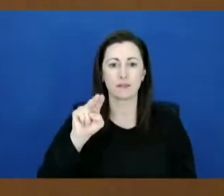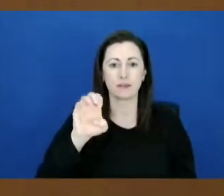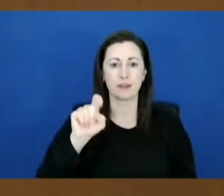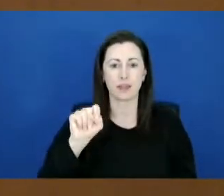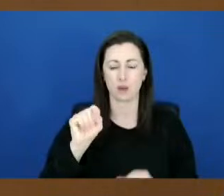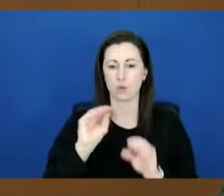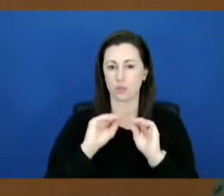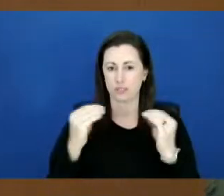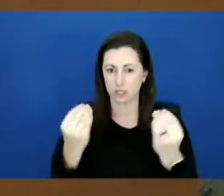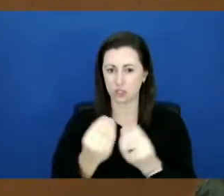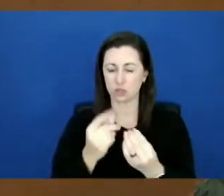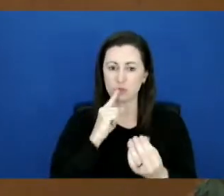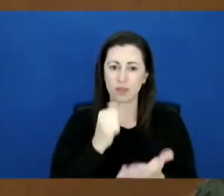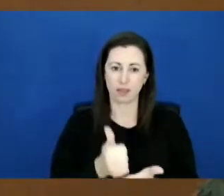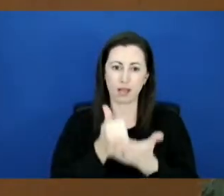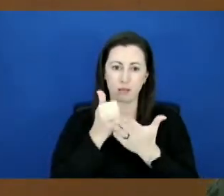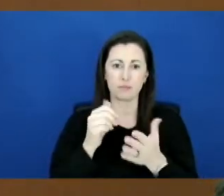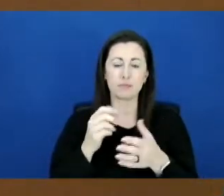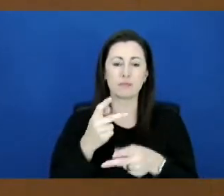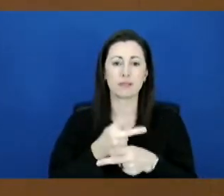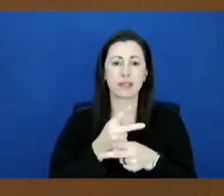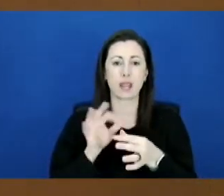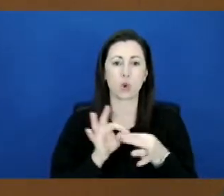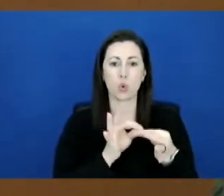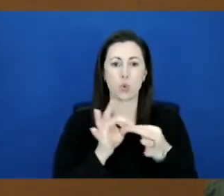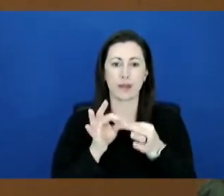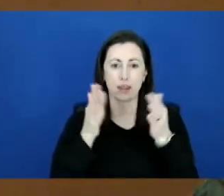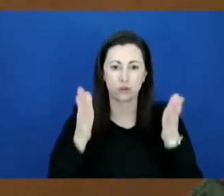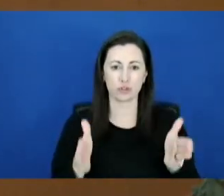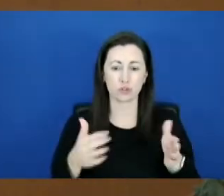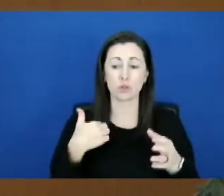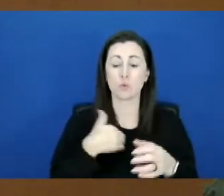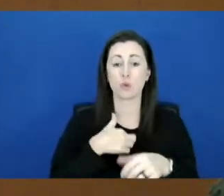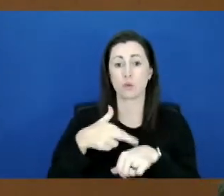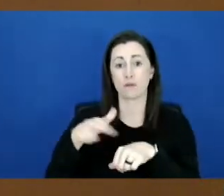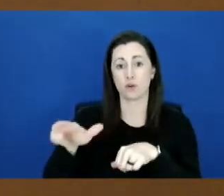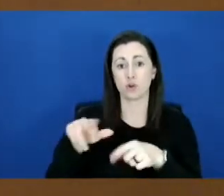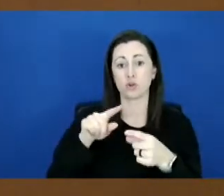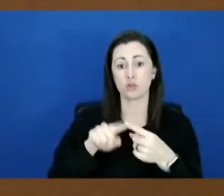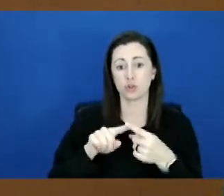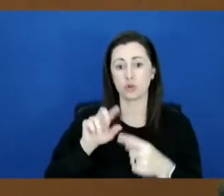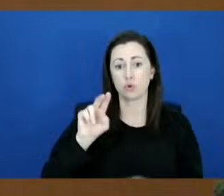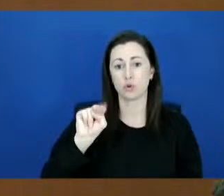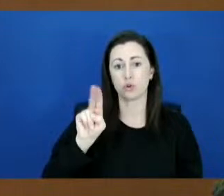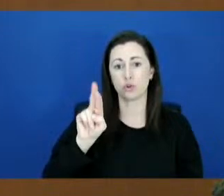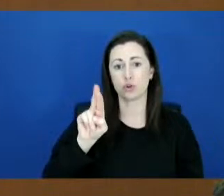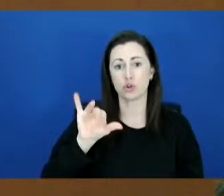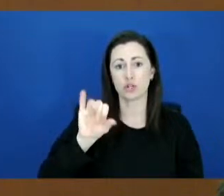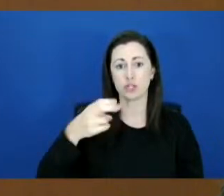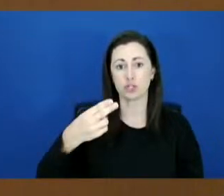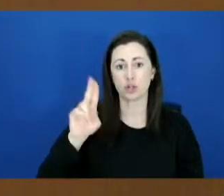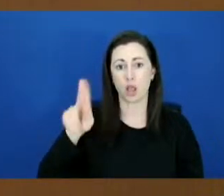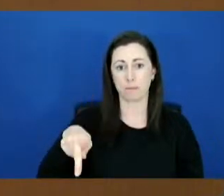MANY OTHER AMAZING SAFETY NET